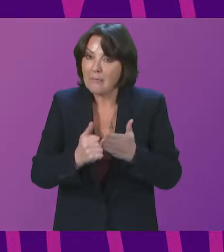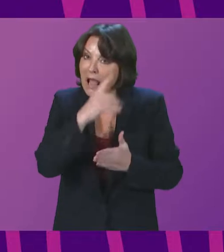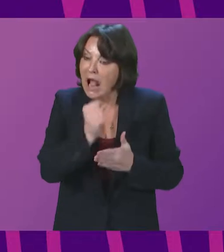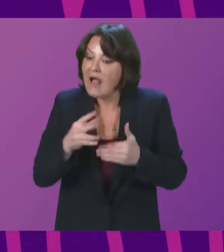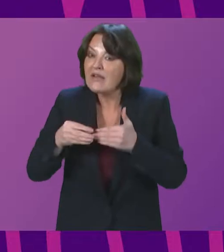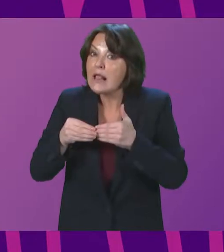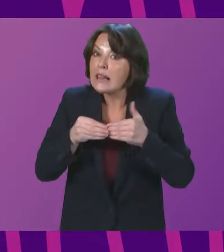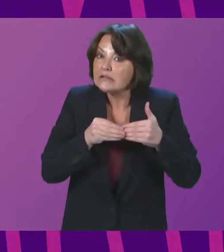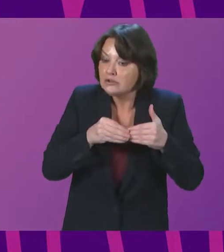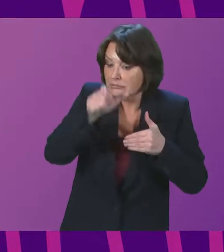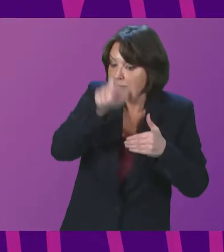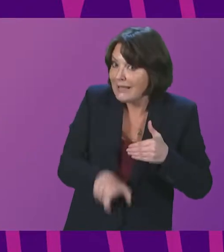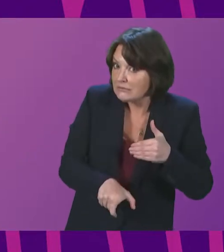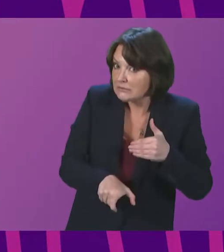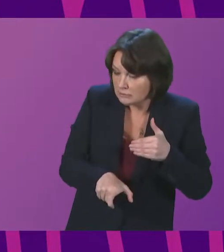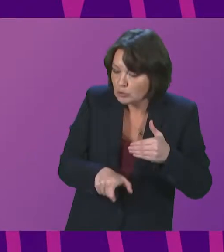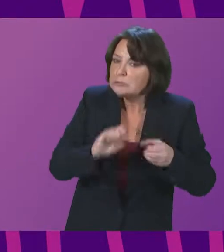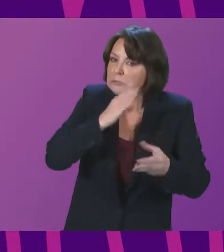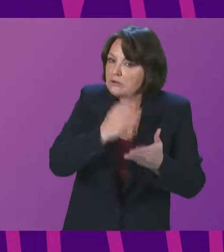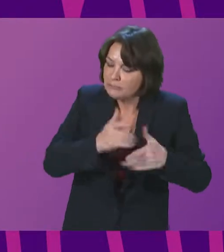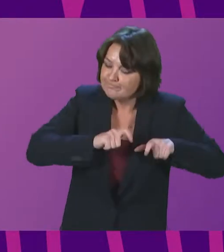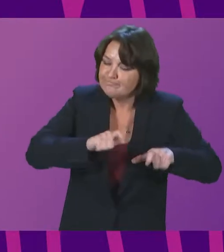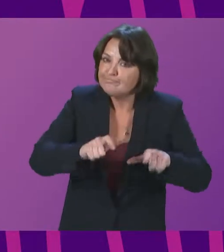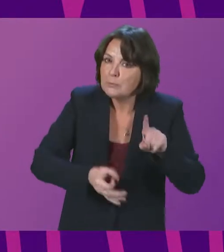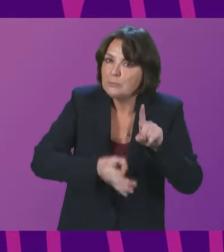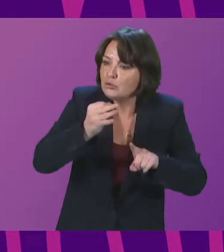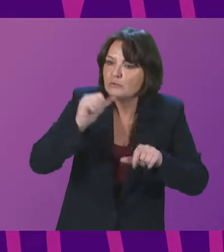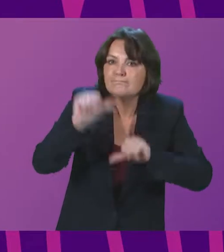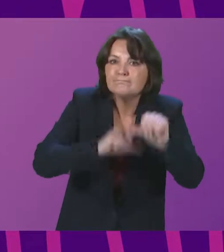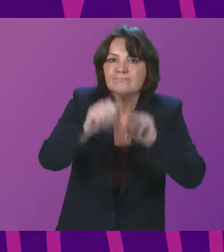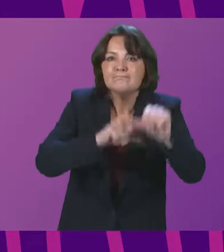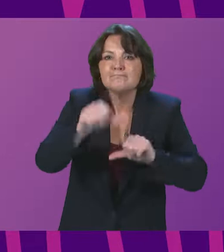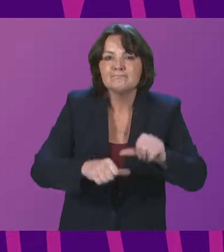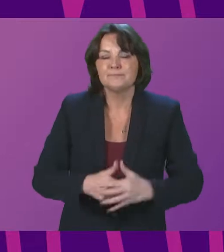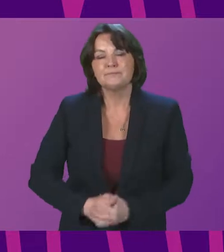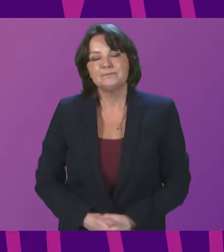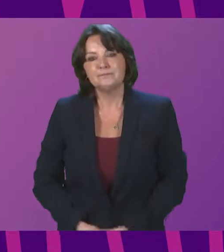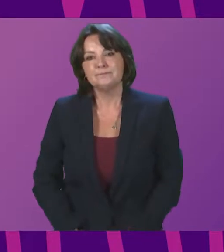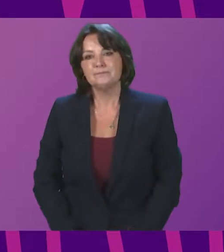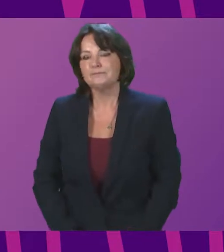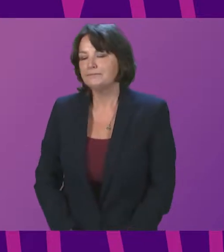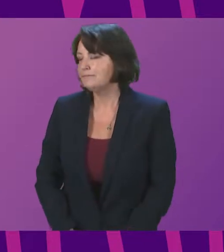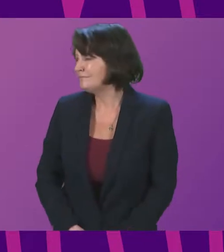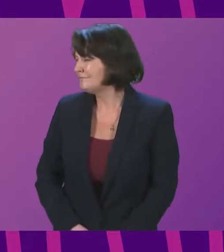to ensure that continued progress. It is questions about the leadership of the bank that are not being answered by the First